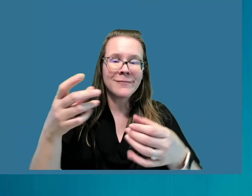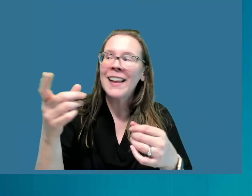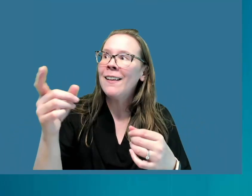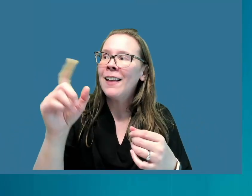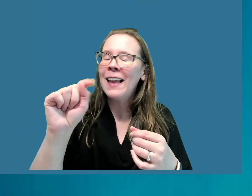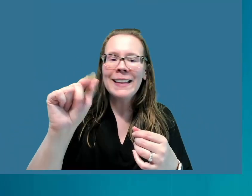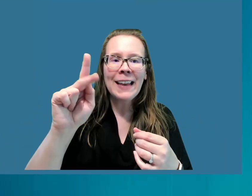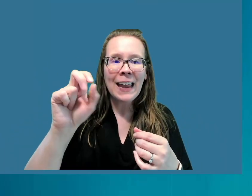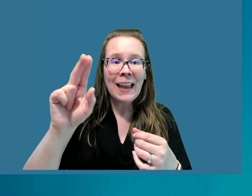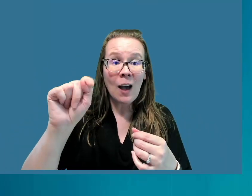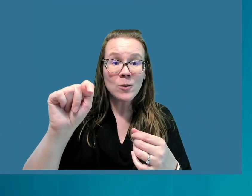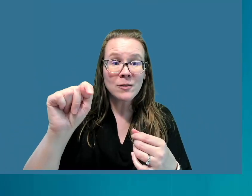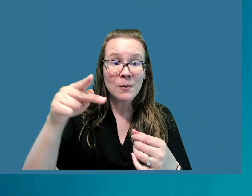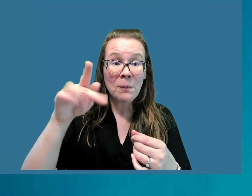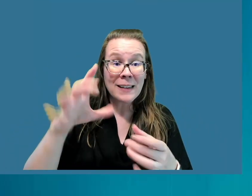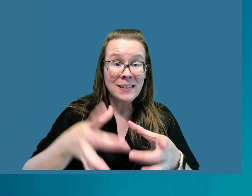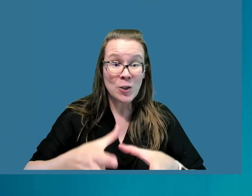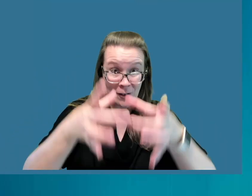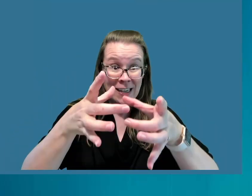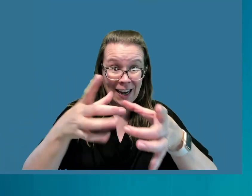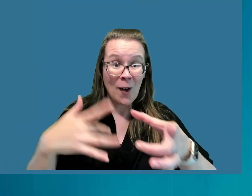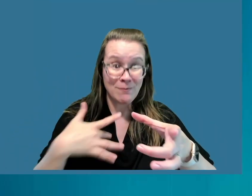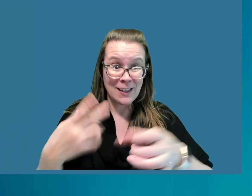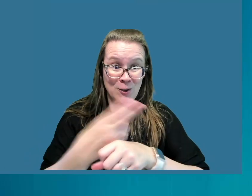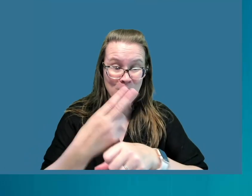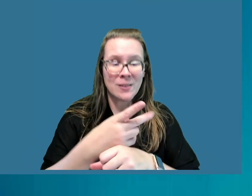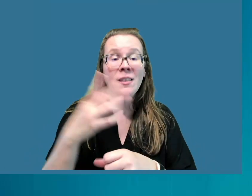bottles that are great as long as, when you're icing, you remember to recap them,